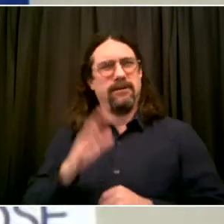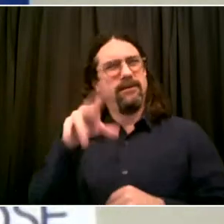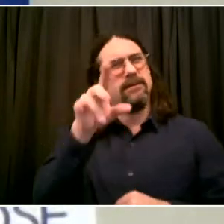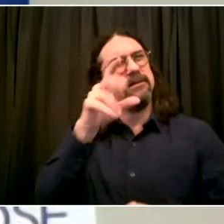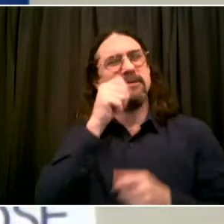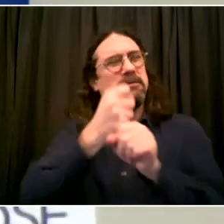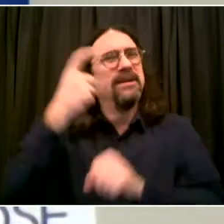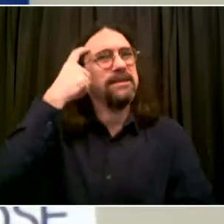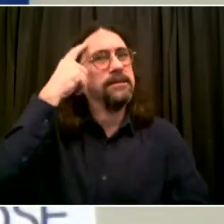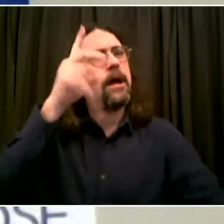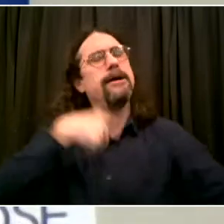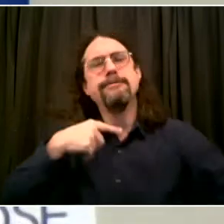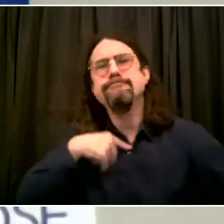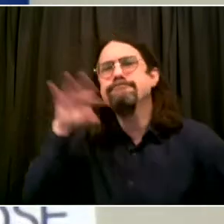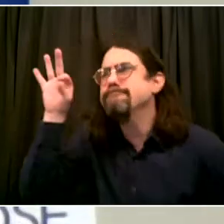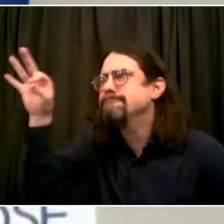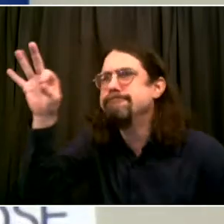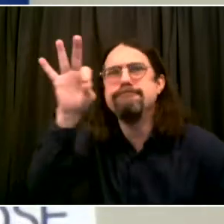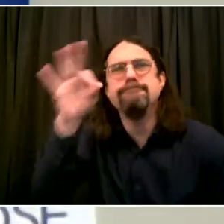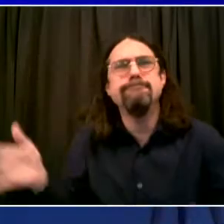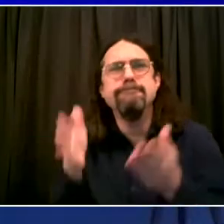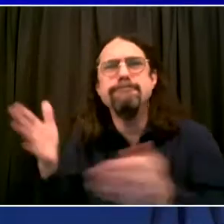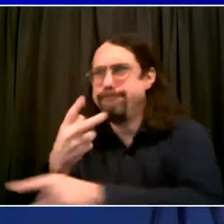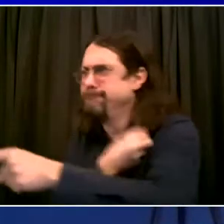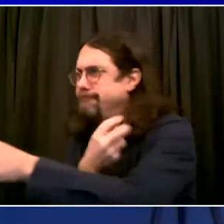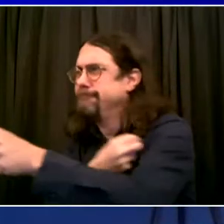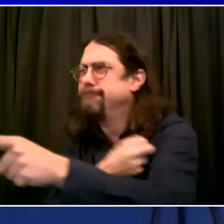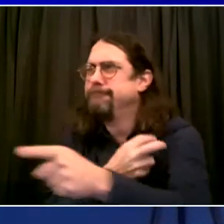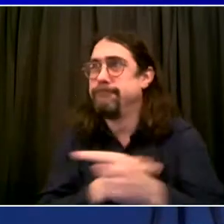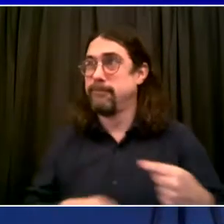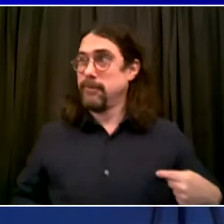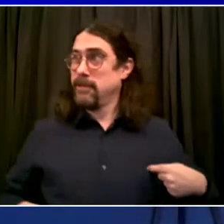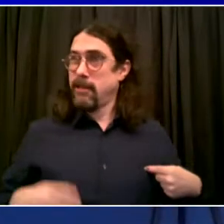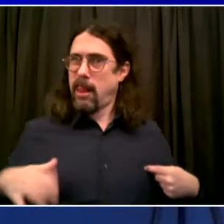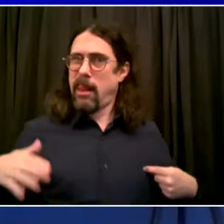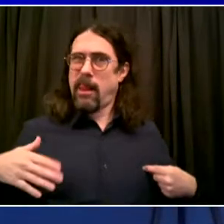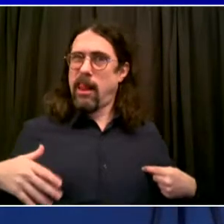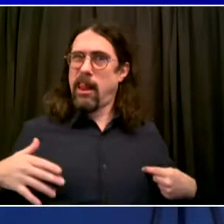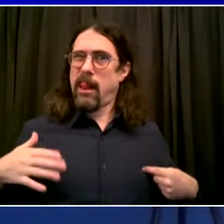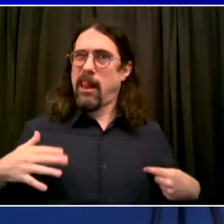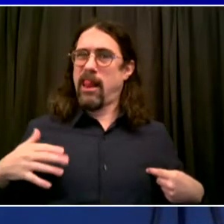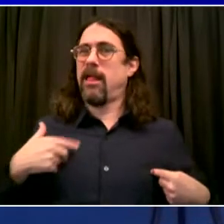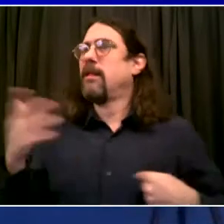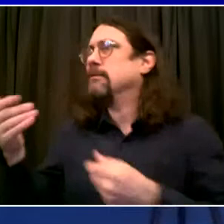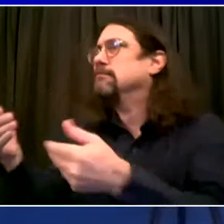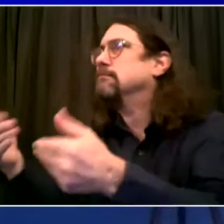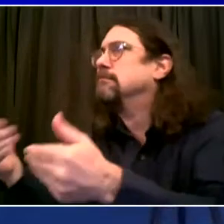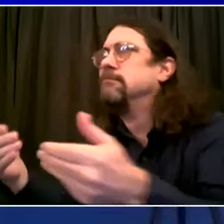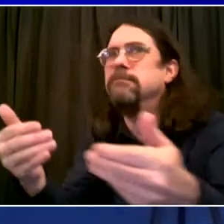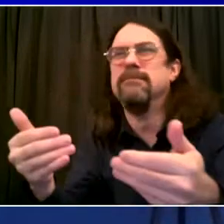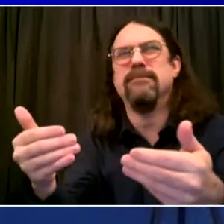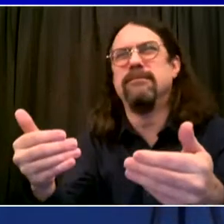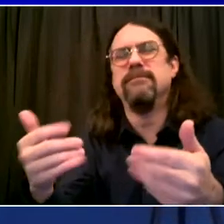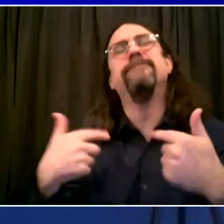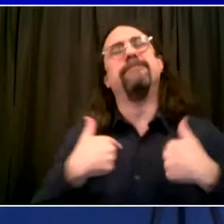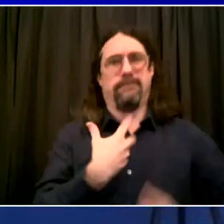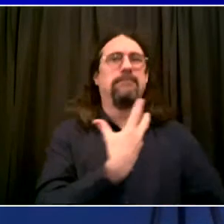TELL PEOPLE TO DO SOMETHING THAT I I ULWOD NOT